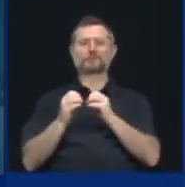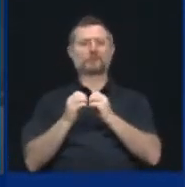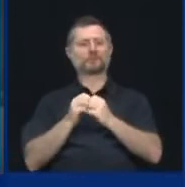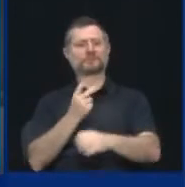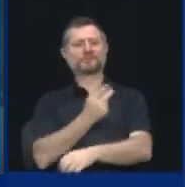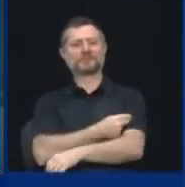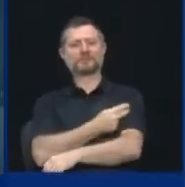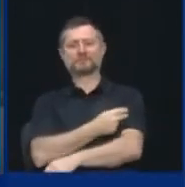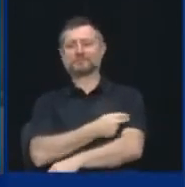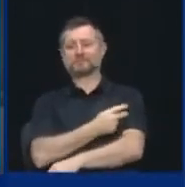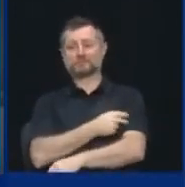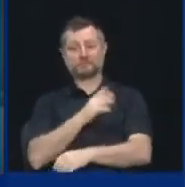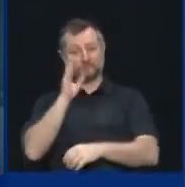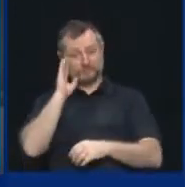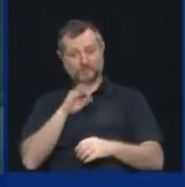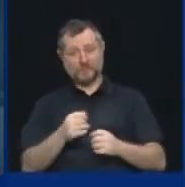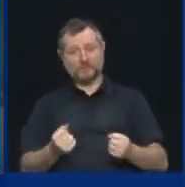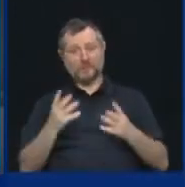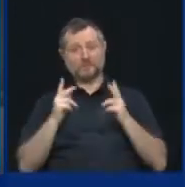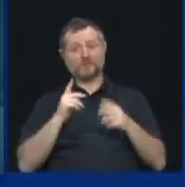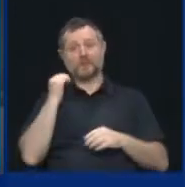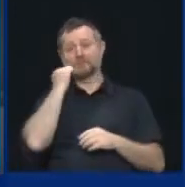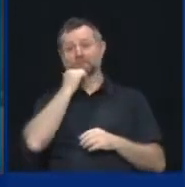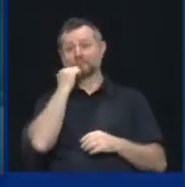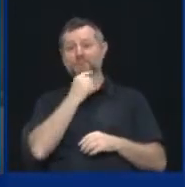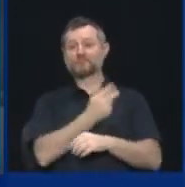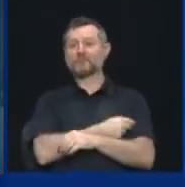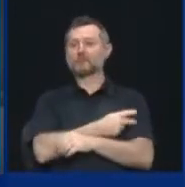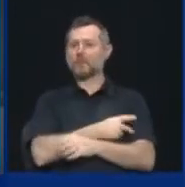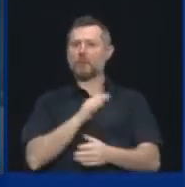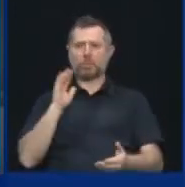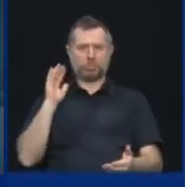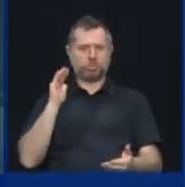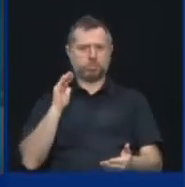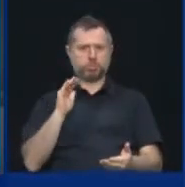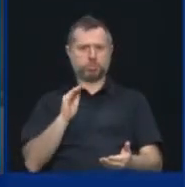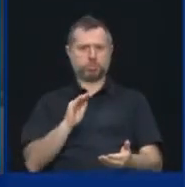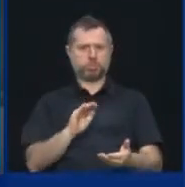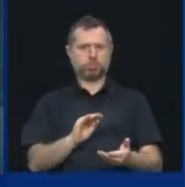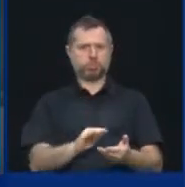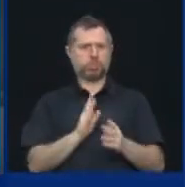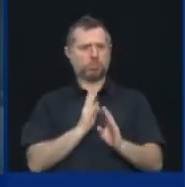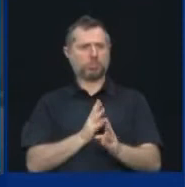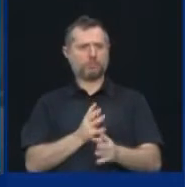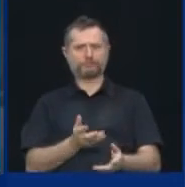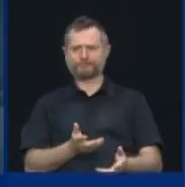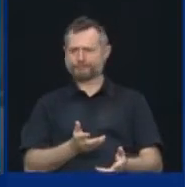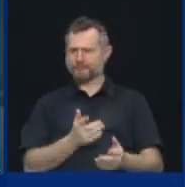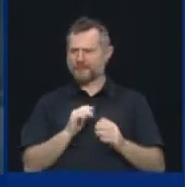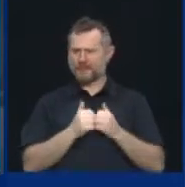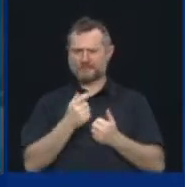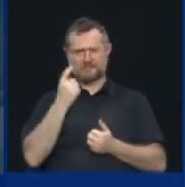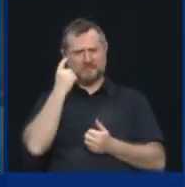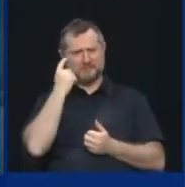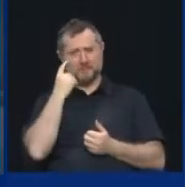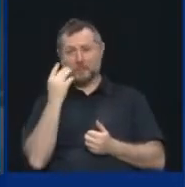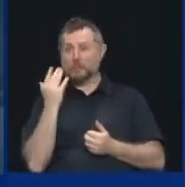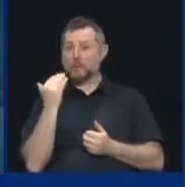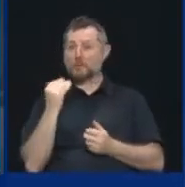HOW DO YOU GET THE VACCINATIONS UP? THE VACCINATION RATE HAS SLOWED DRAMATICALLY.